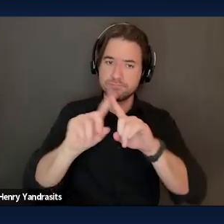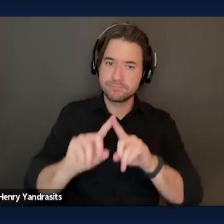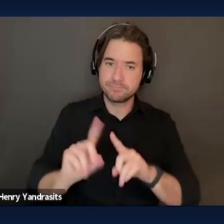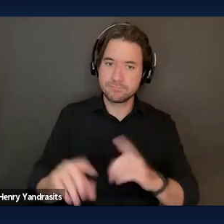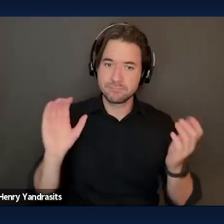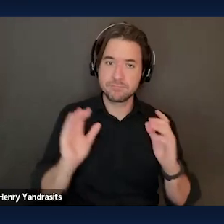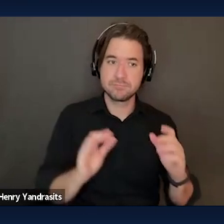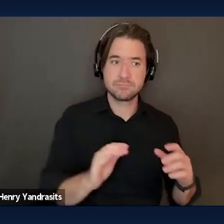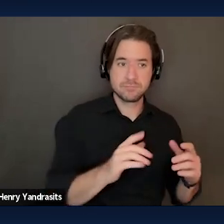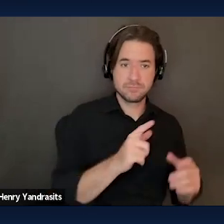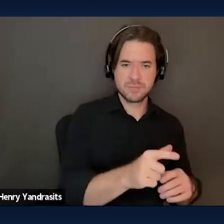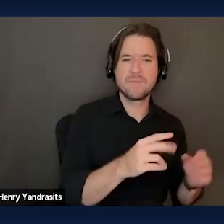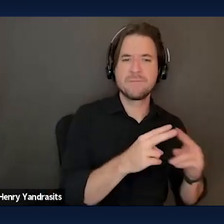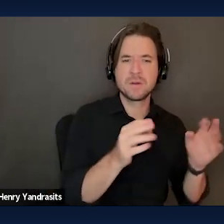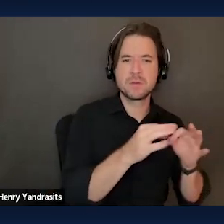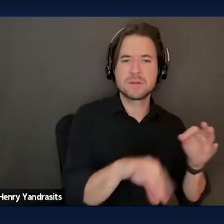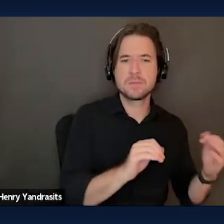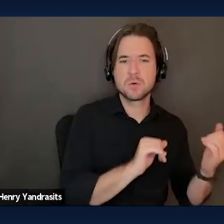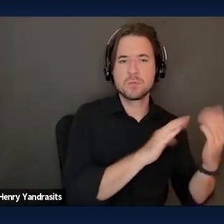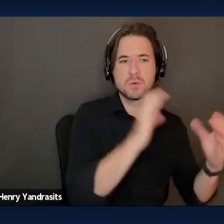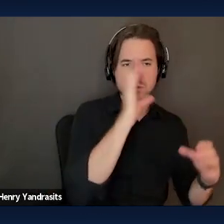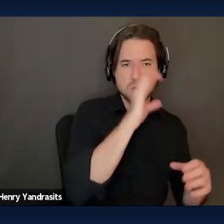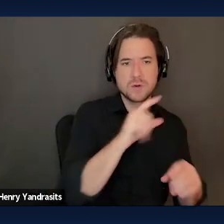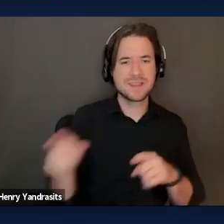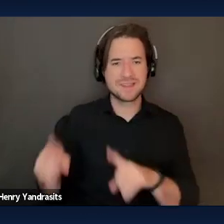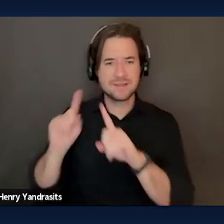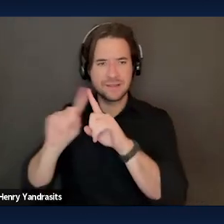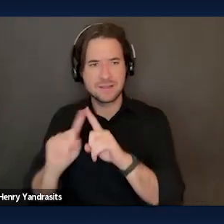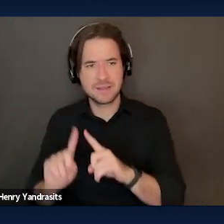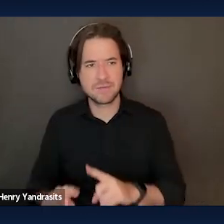than we were getting with a very simple approach.